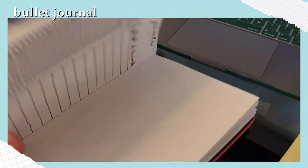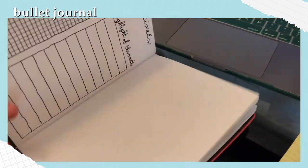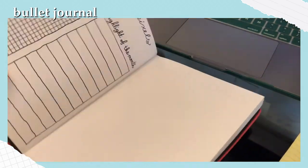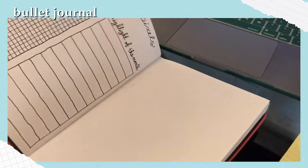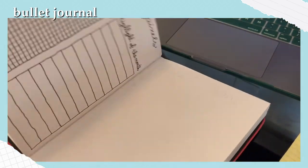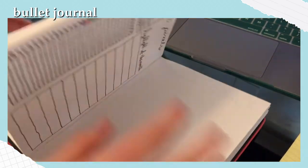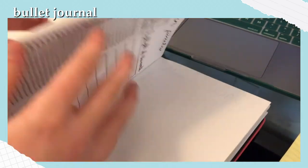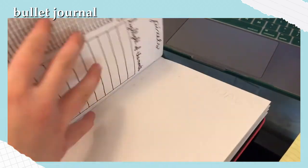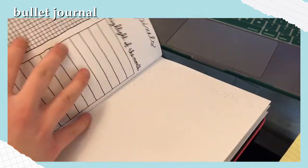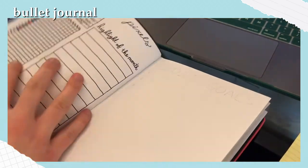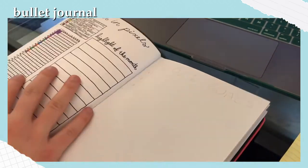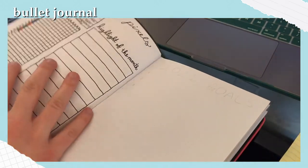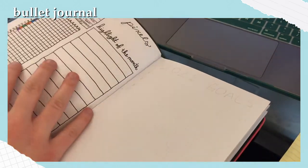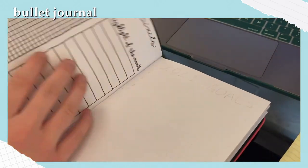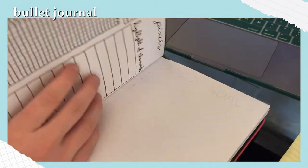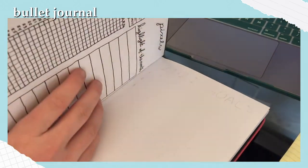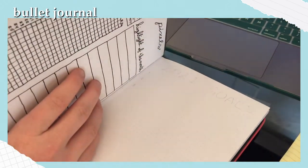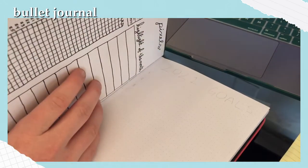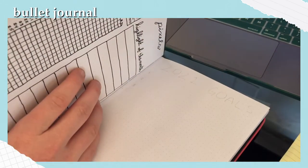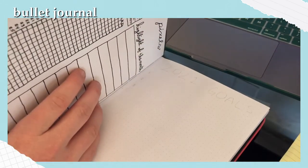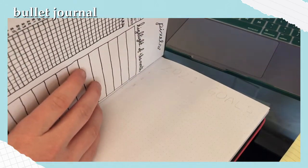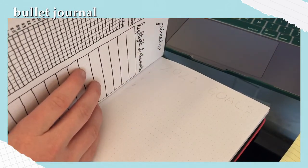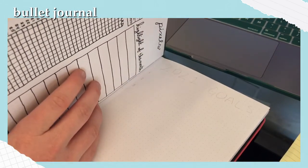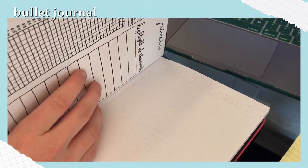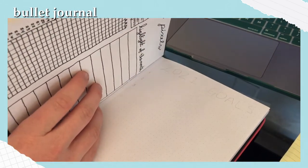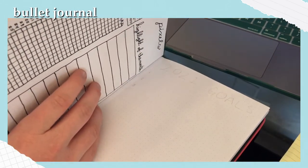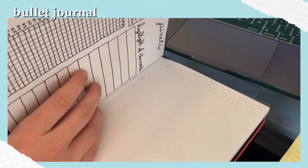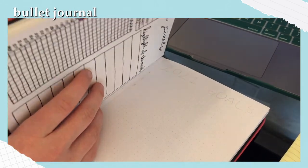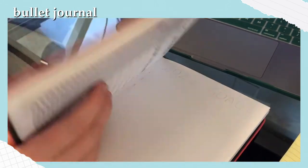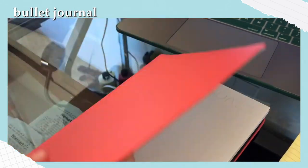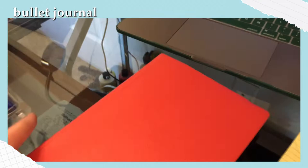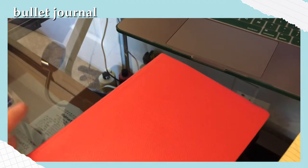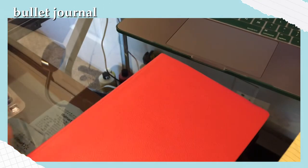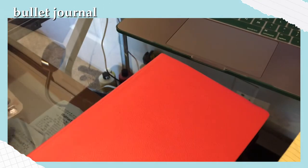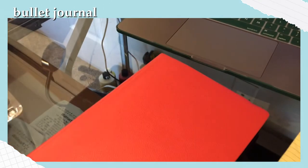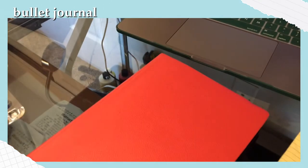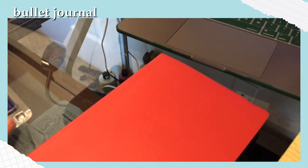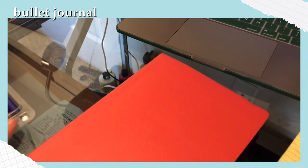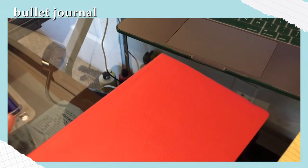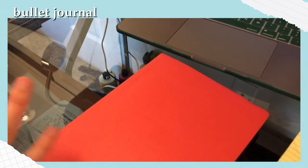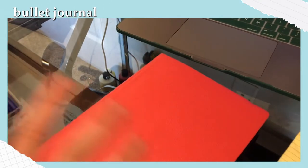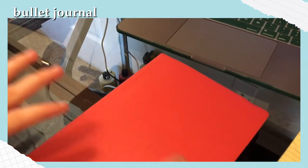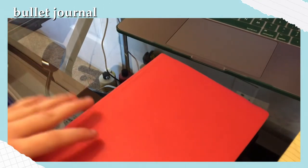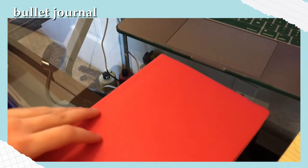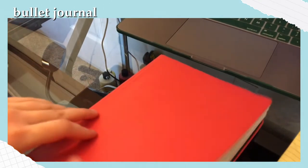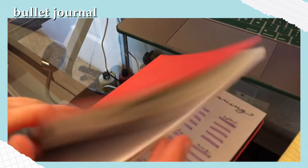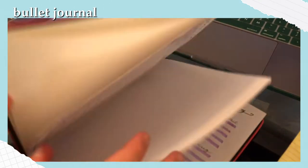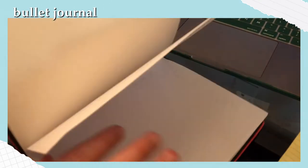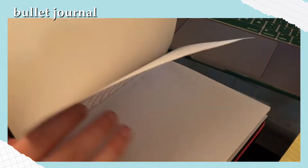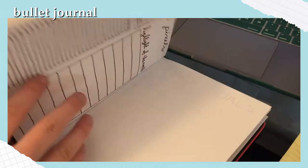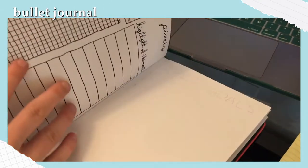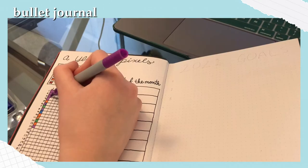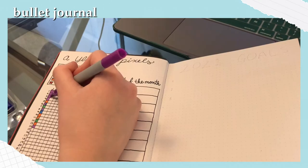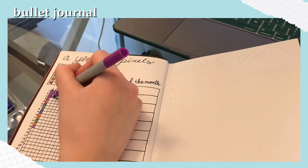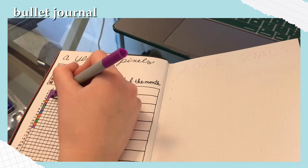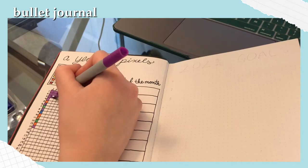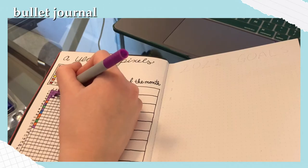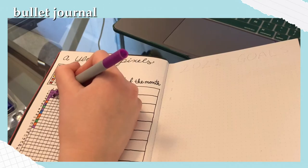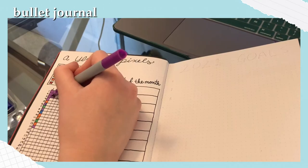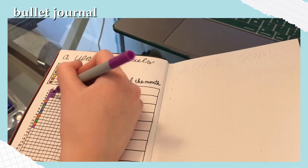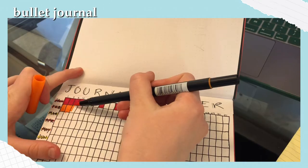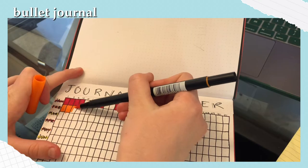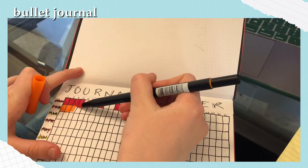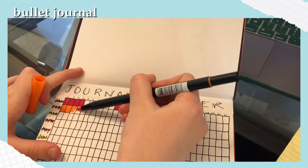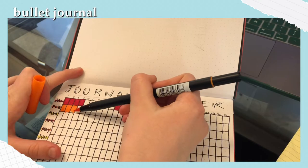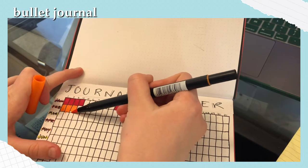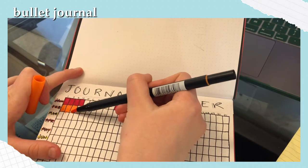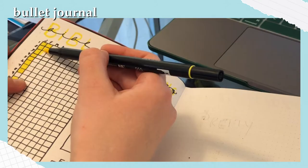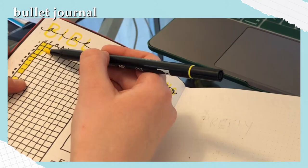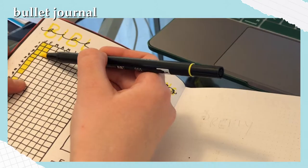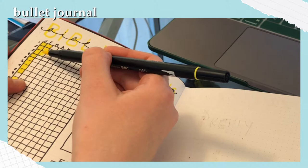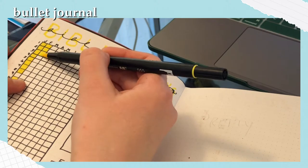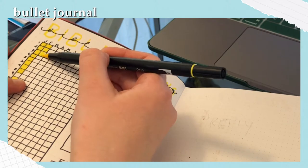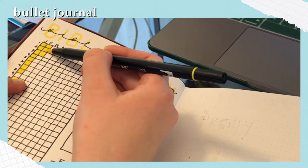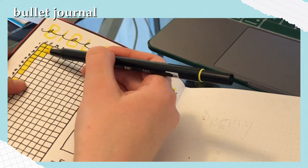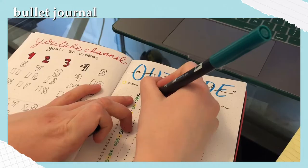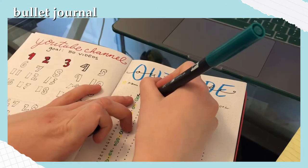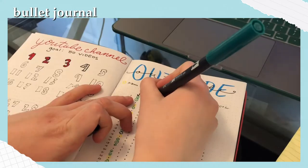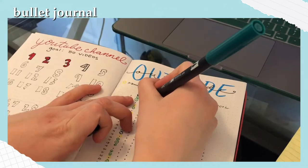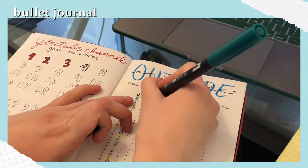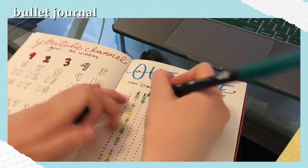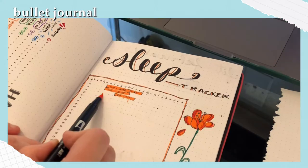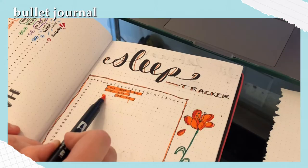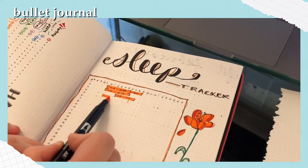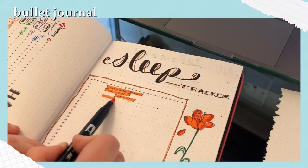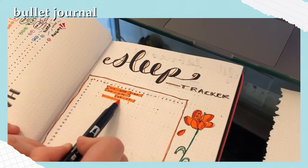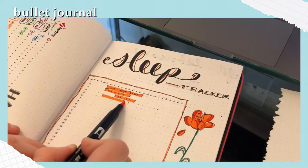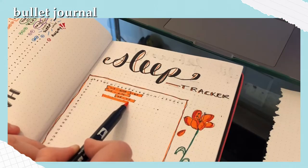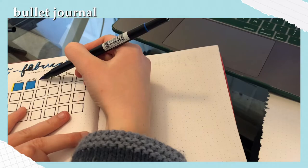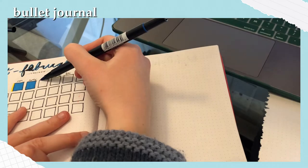wanted to fill out my bullet journal information from yesterday i'm just going to do that take